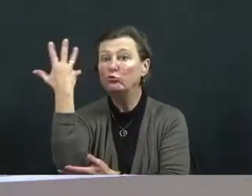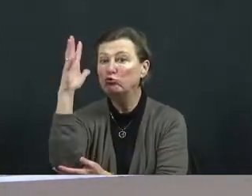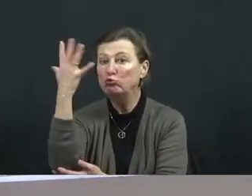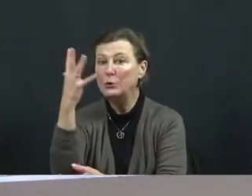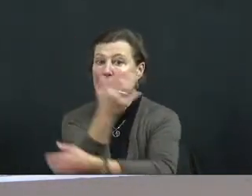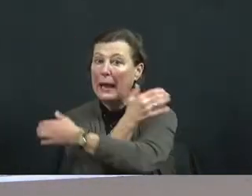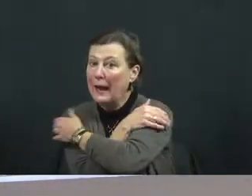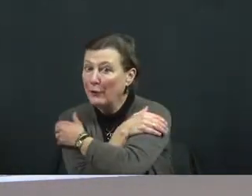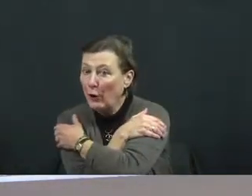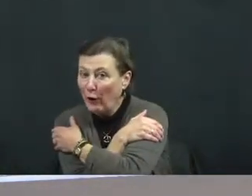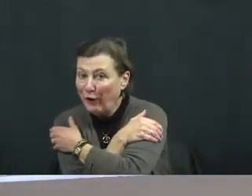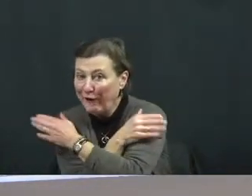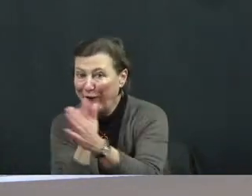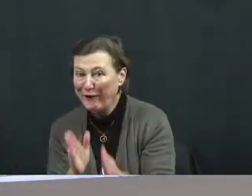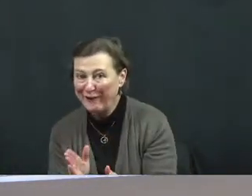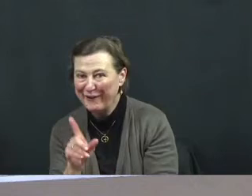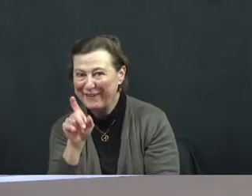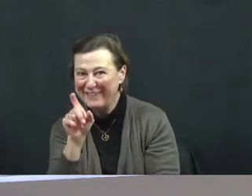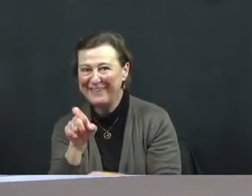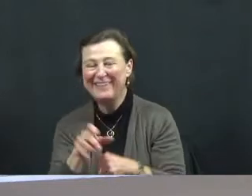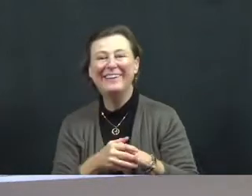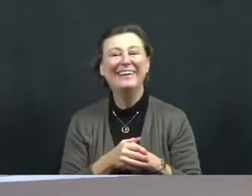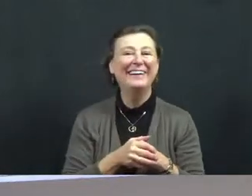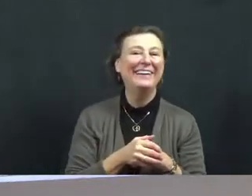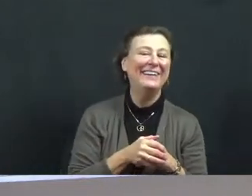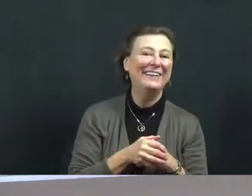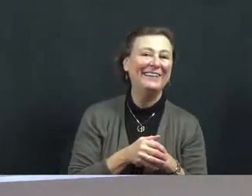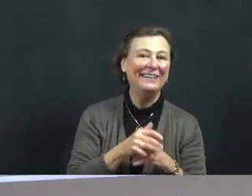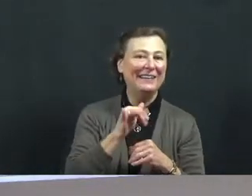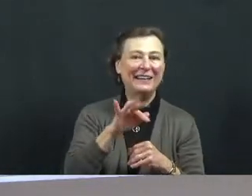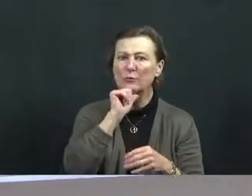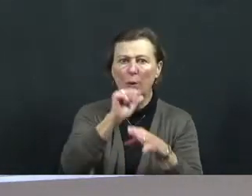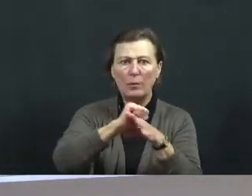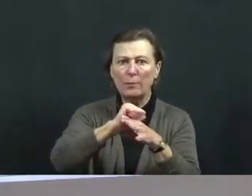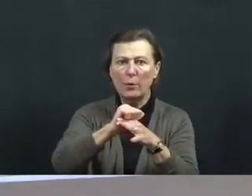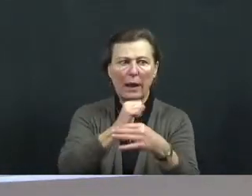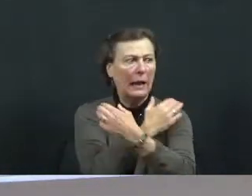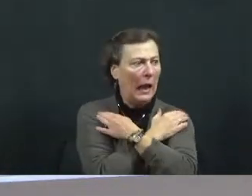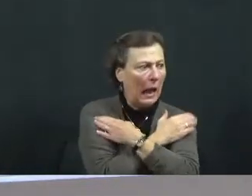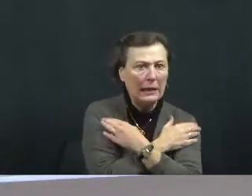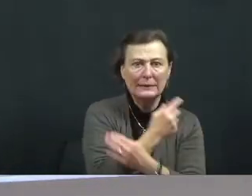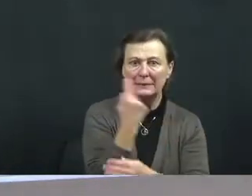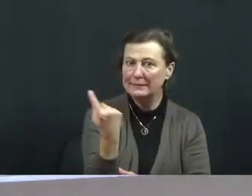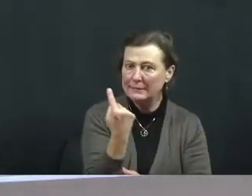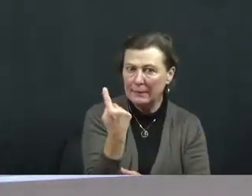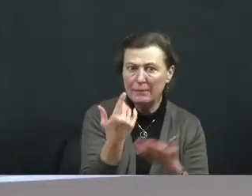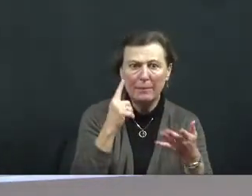I mean if you don't practice hugging something you might lose some of your hugging mojo.